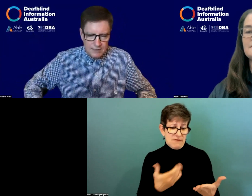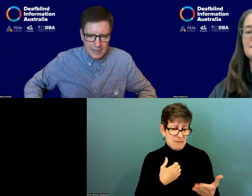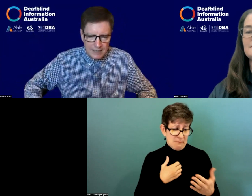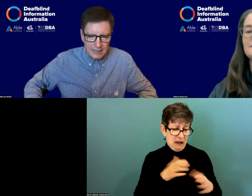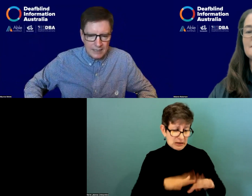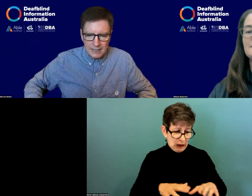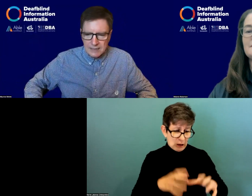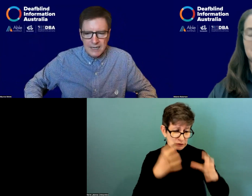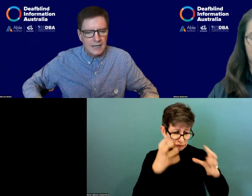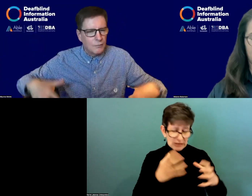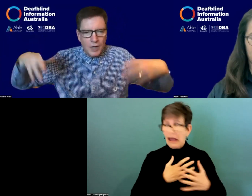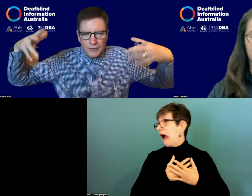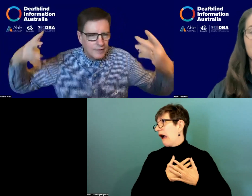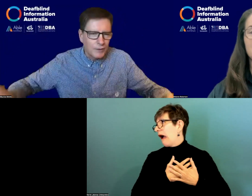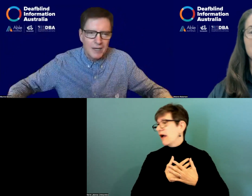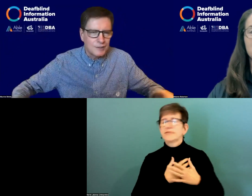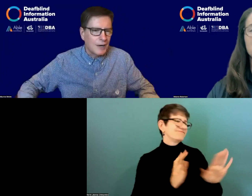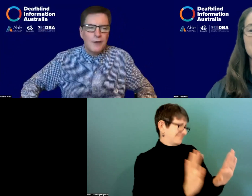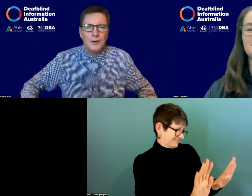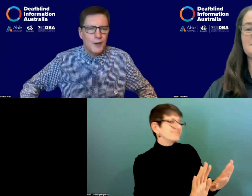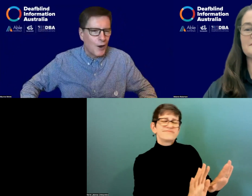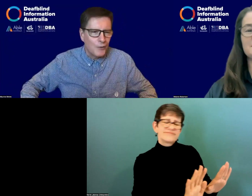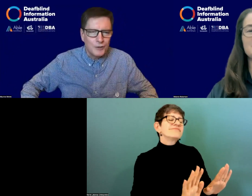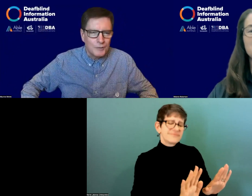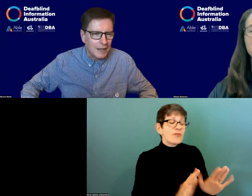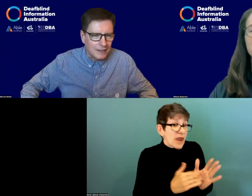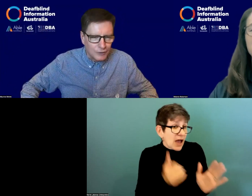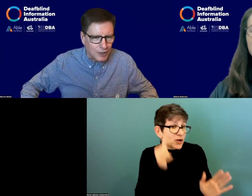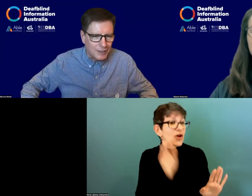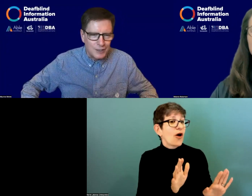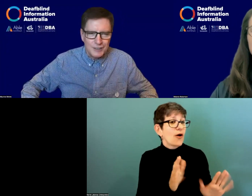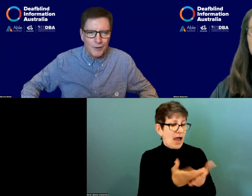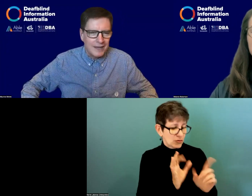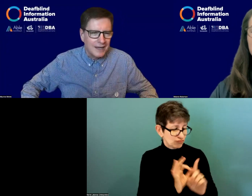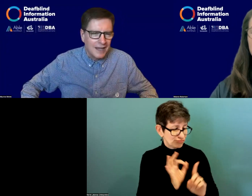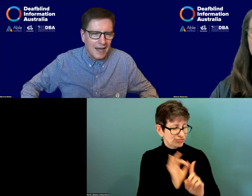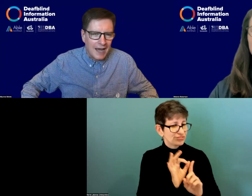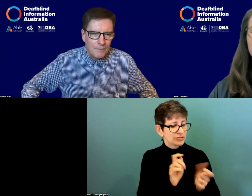and anxiety. It's like, oh, okay. Now you know you can make little changes.